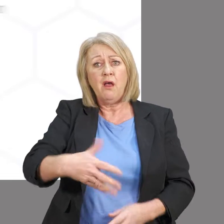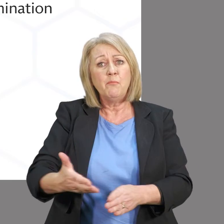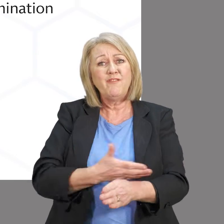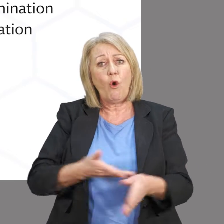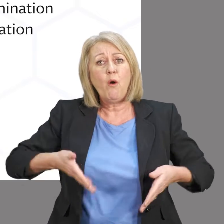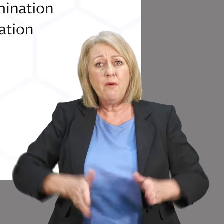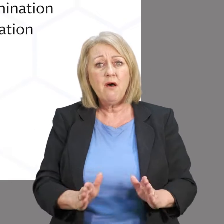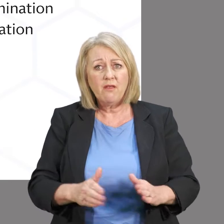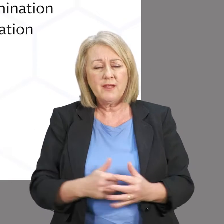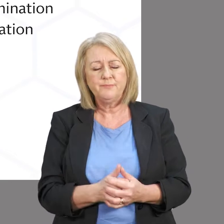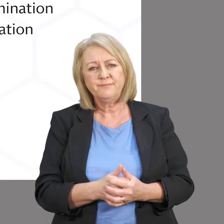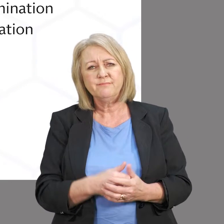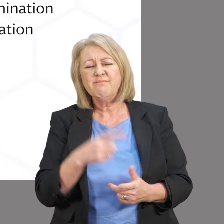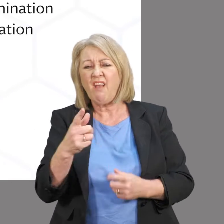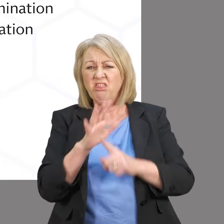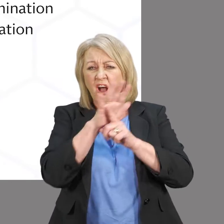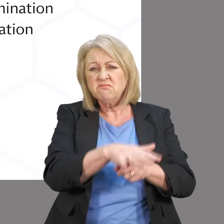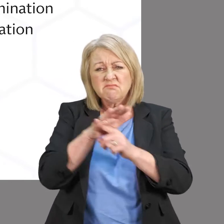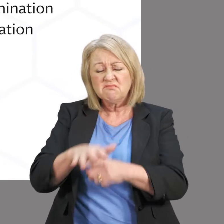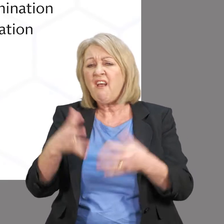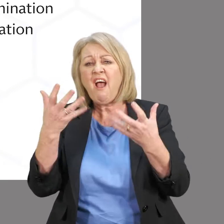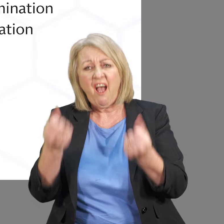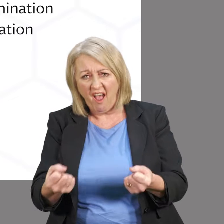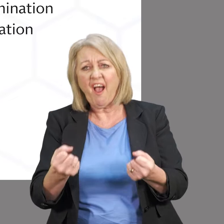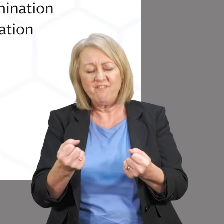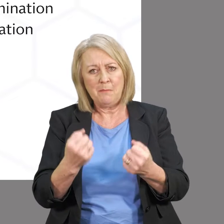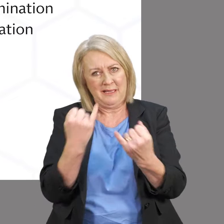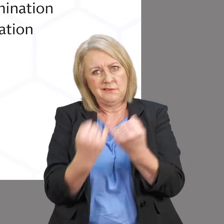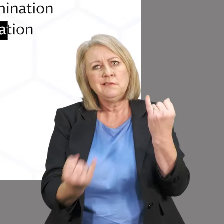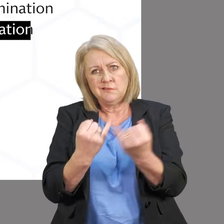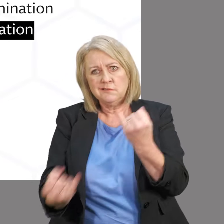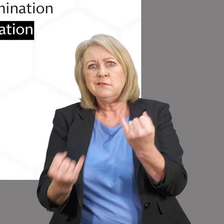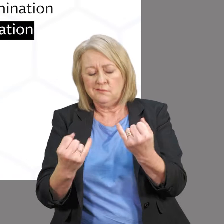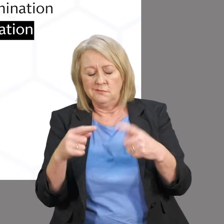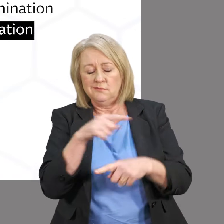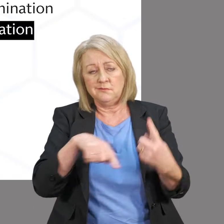Other deep-rooted sources of discrimination further intensify this gendered discrimination,